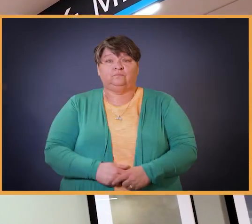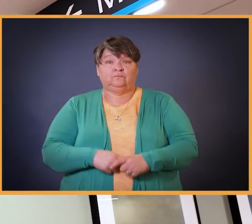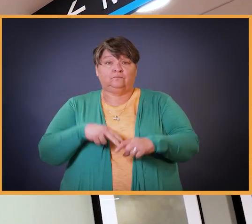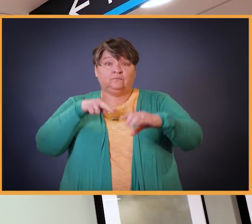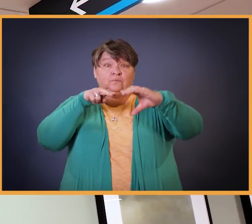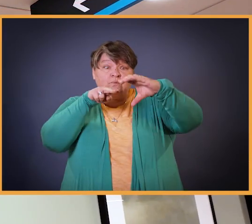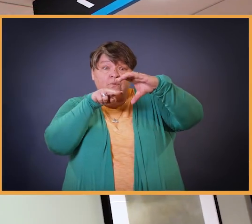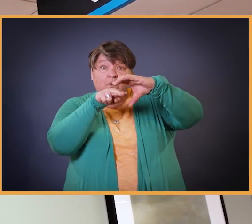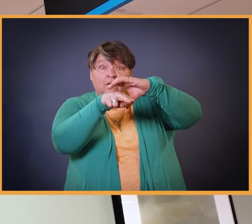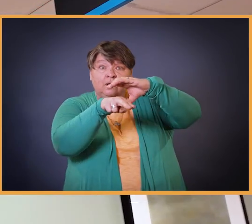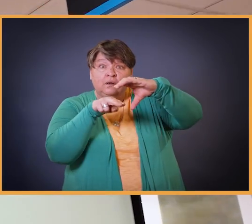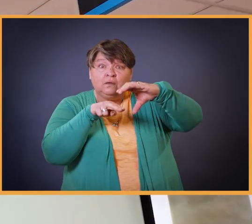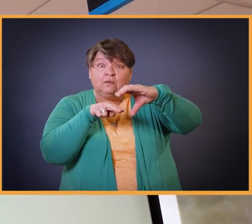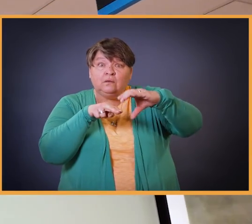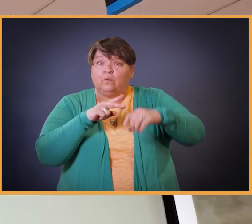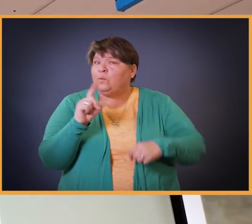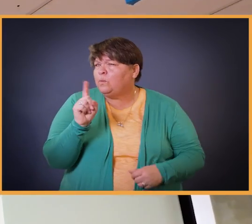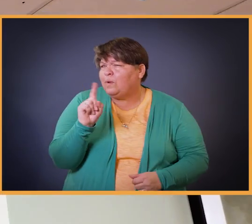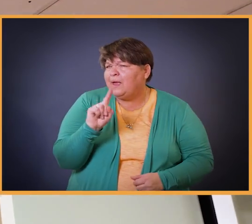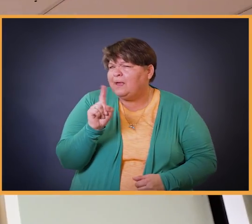If you have an MRI appointment at Dana Farber,